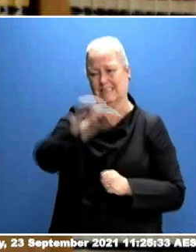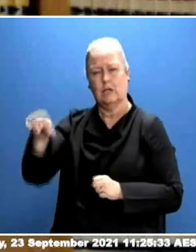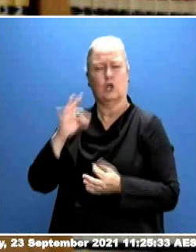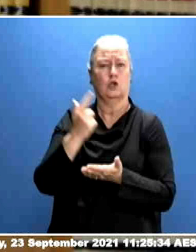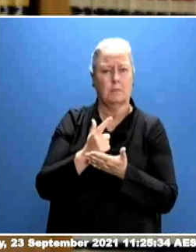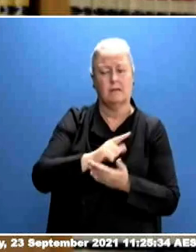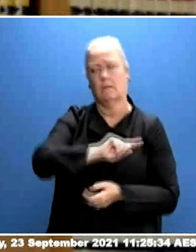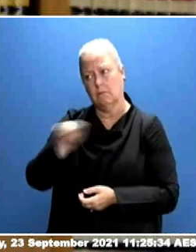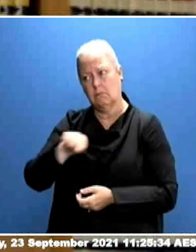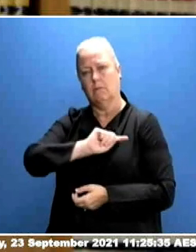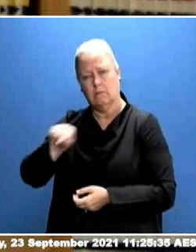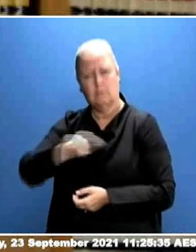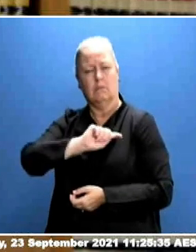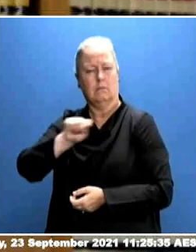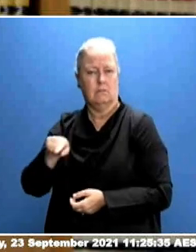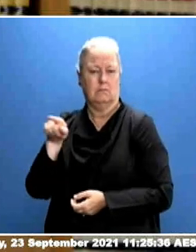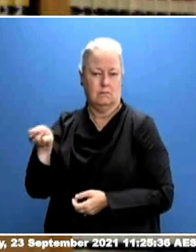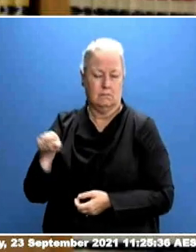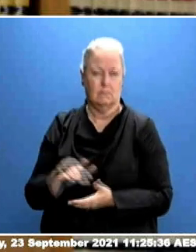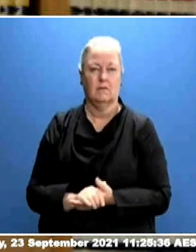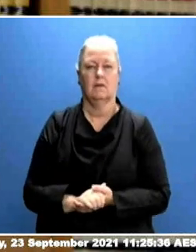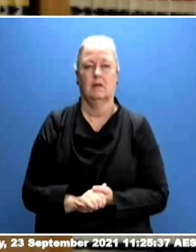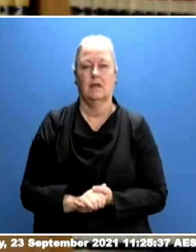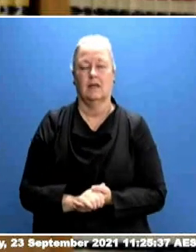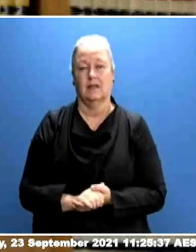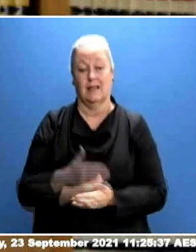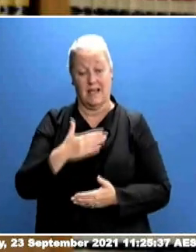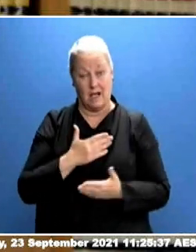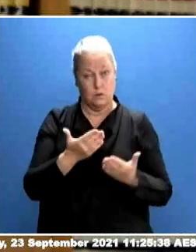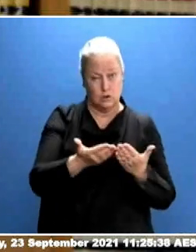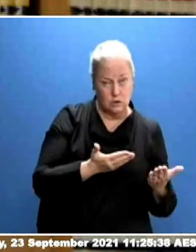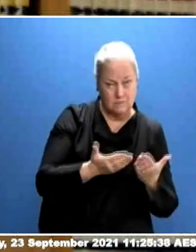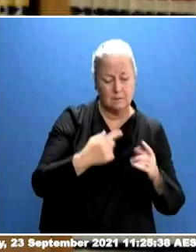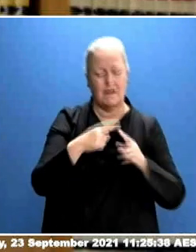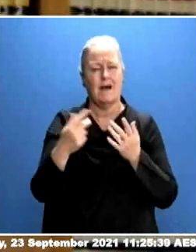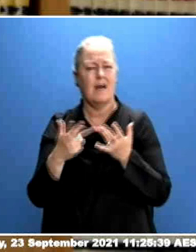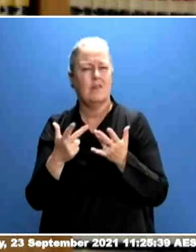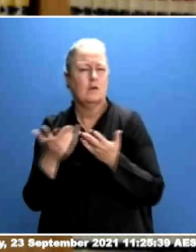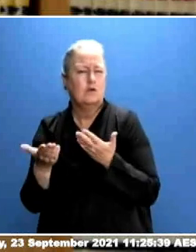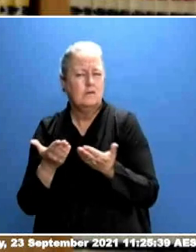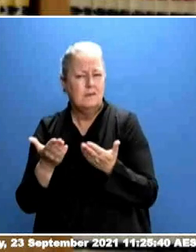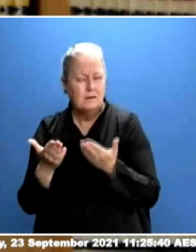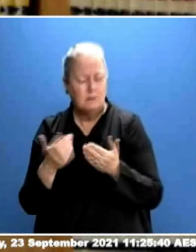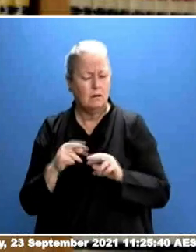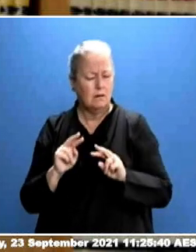I think the concern was that in our Service and a number of other services, we're seeing children present